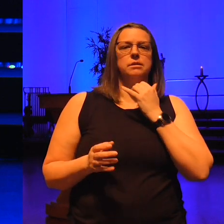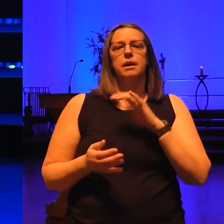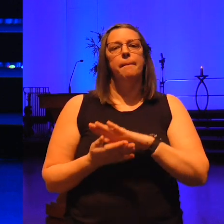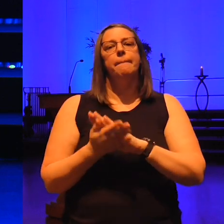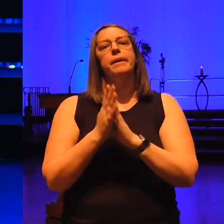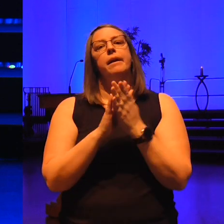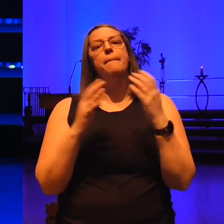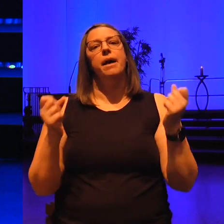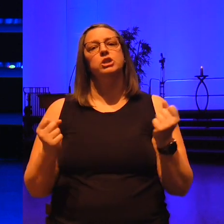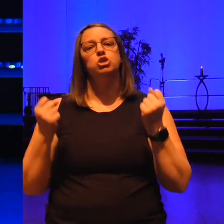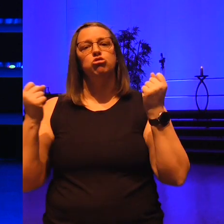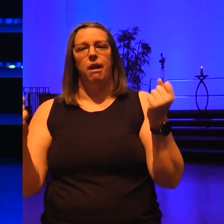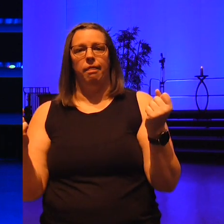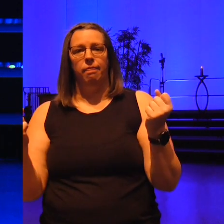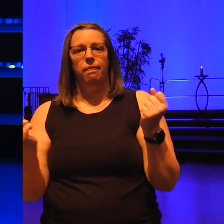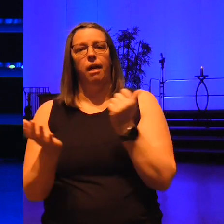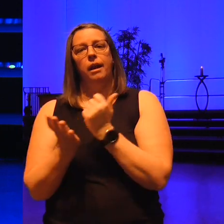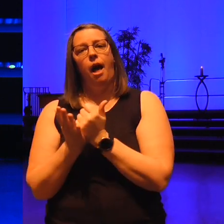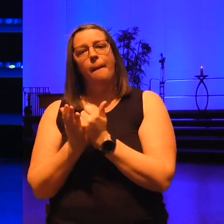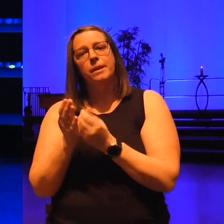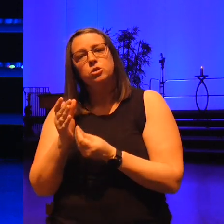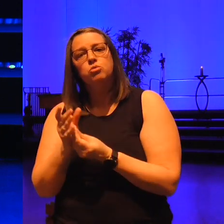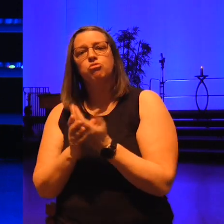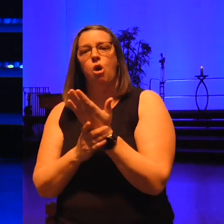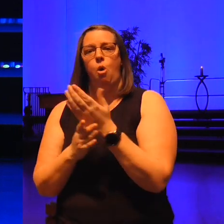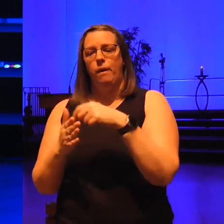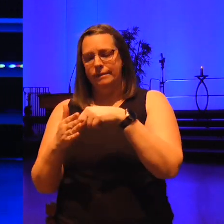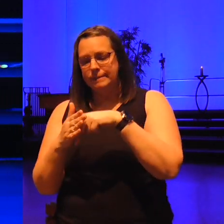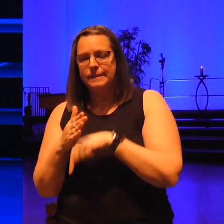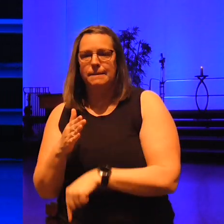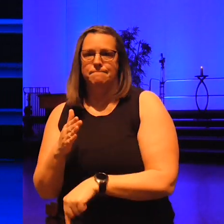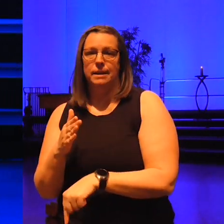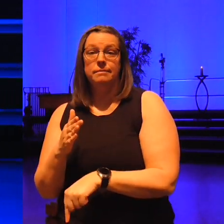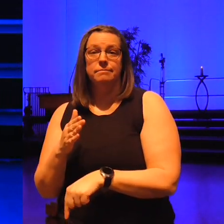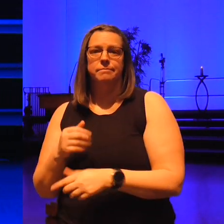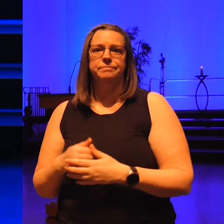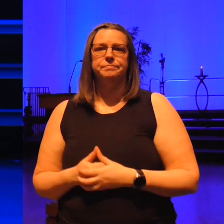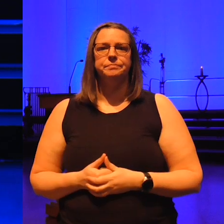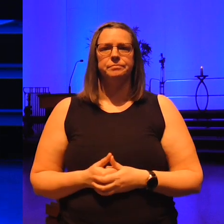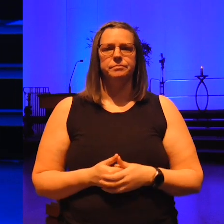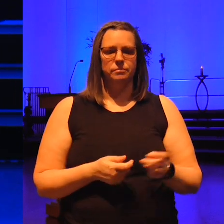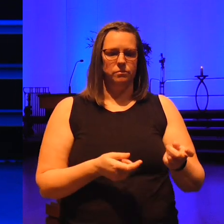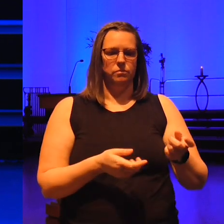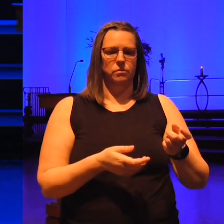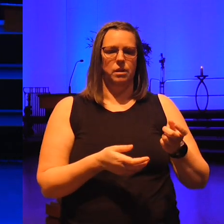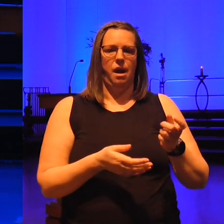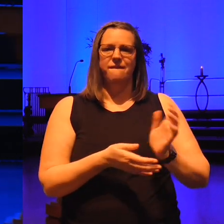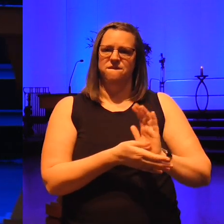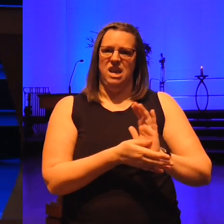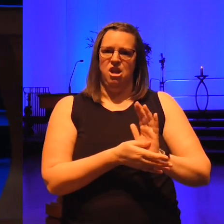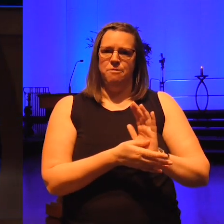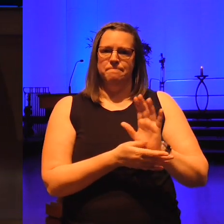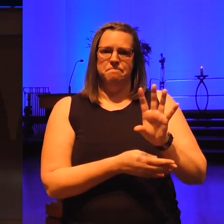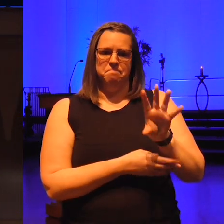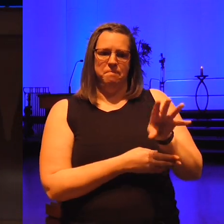they help us to grow and to deepen the great film director John Waters uh uses the term um